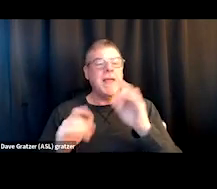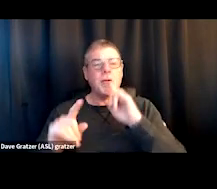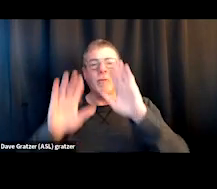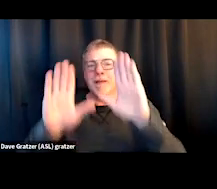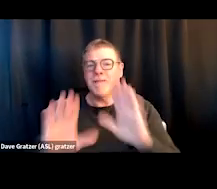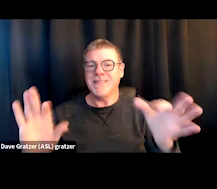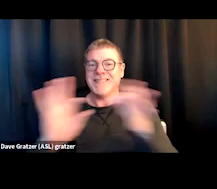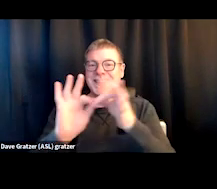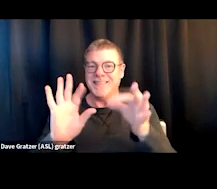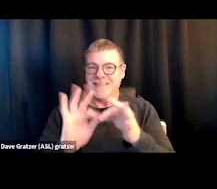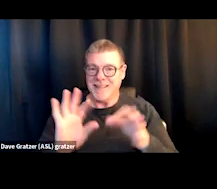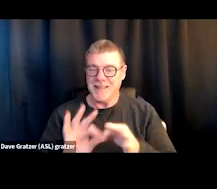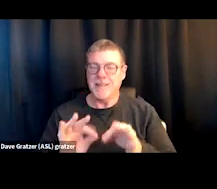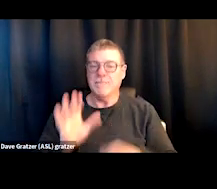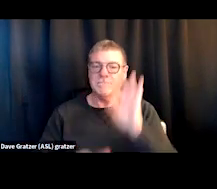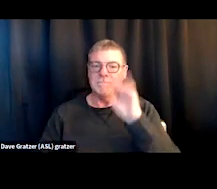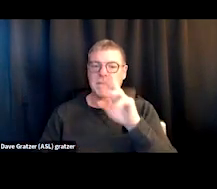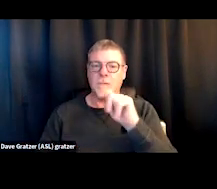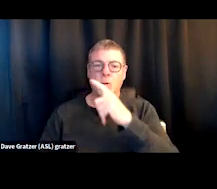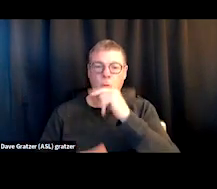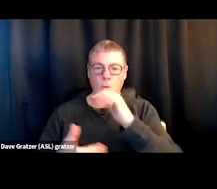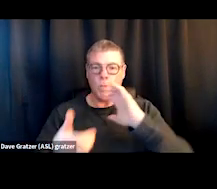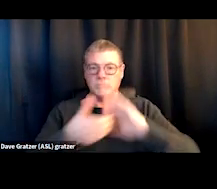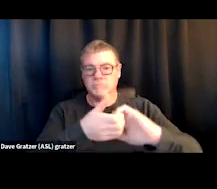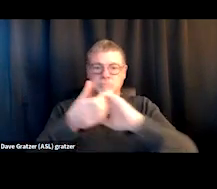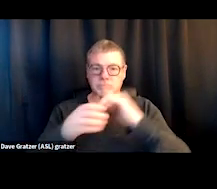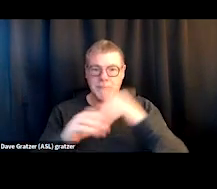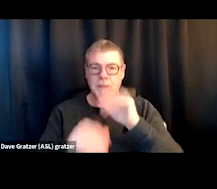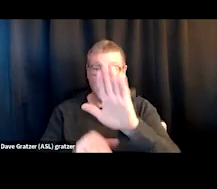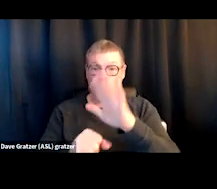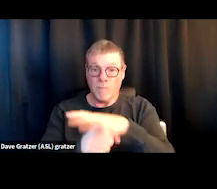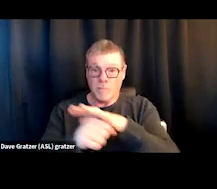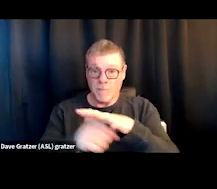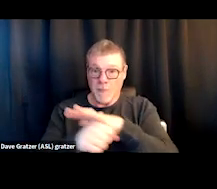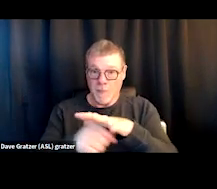to find out who those partners are in your locale. And then, today,